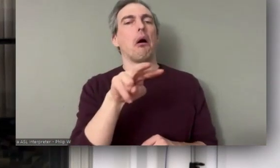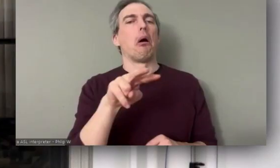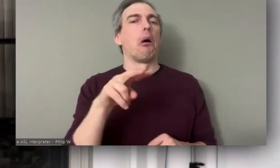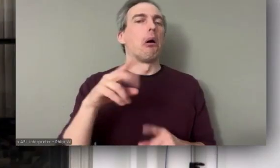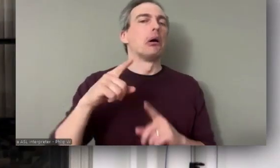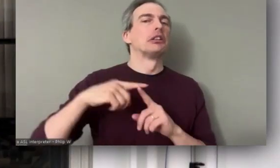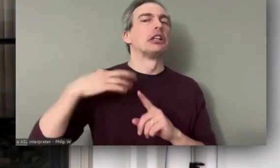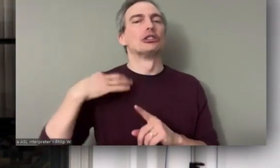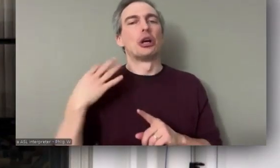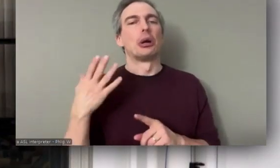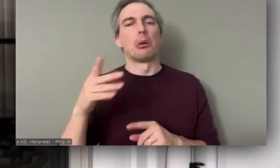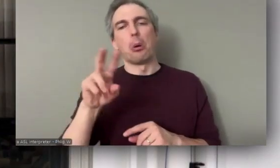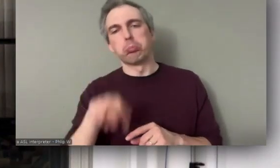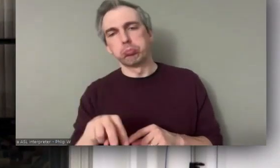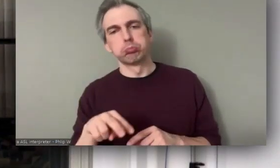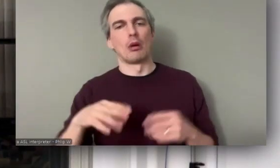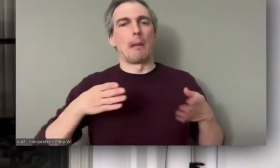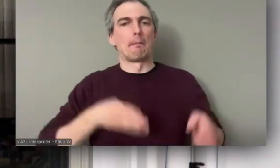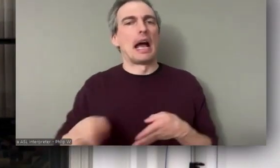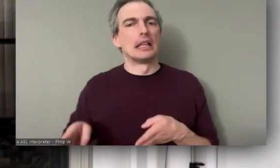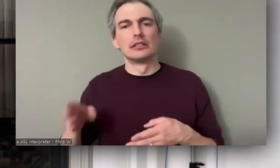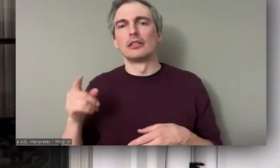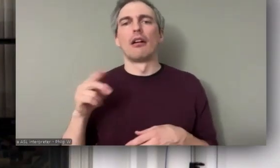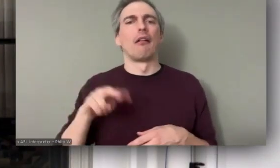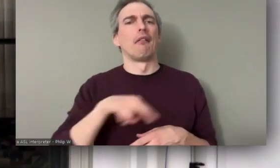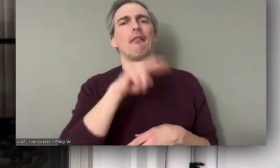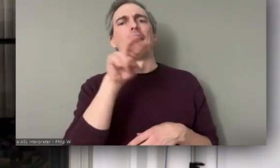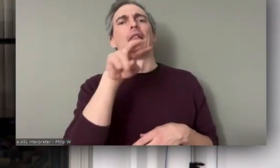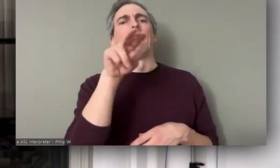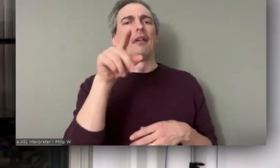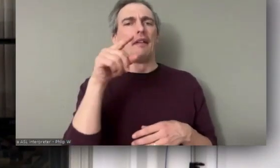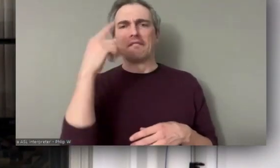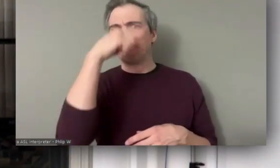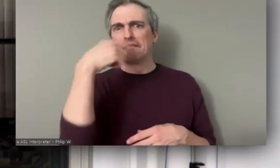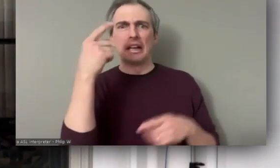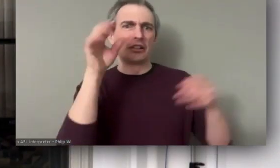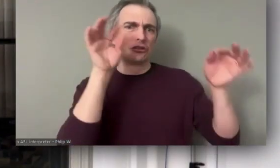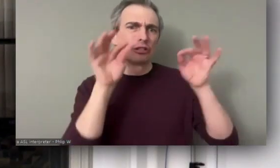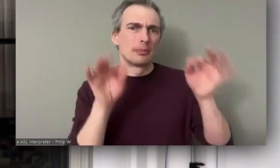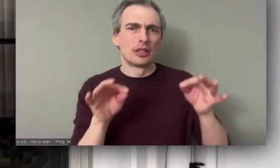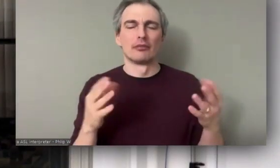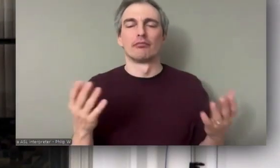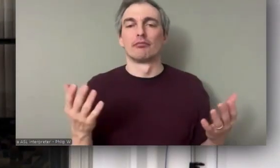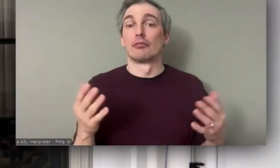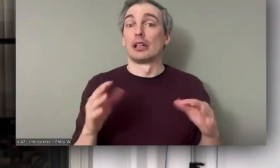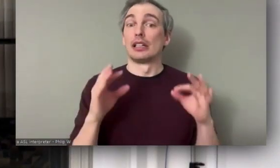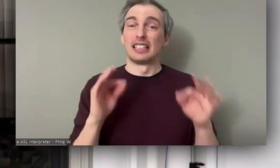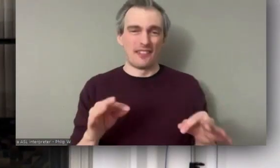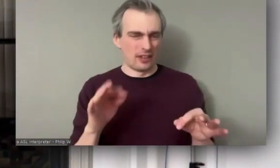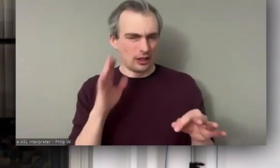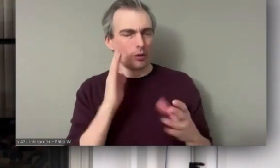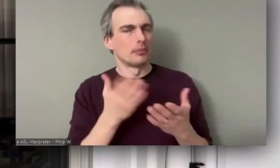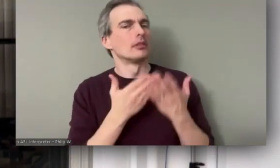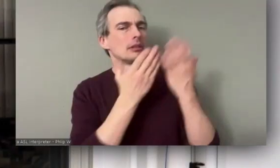All of that should be a lot easier to do. So definitely will put that in to Meta as well. Yeah.